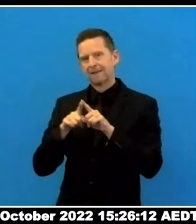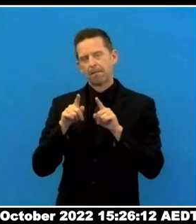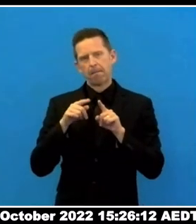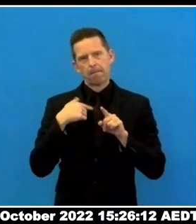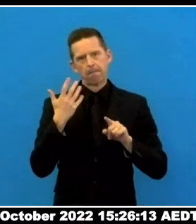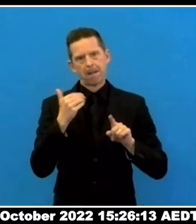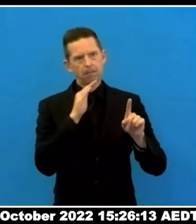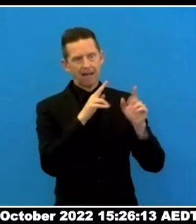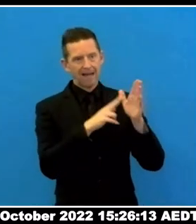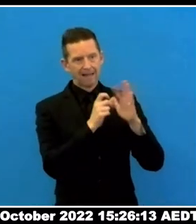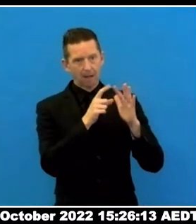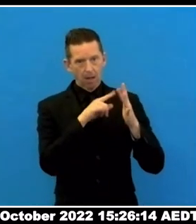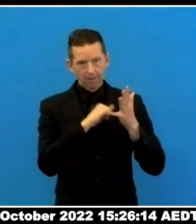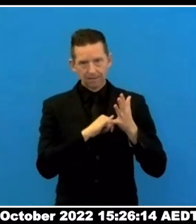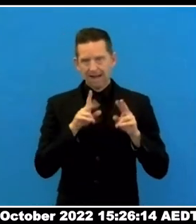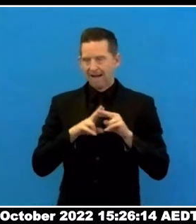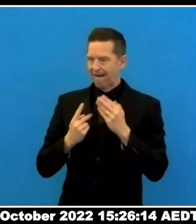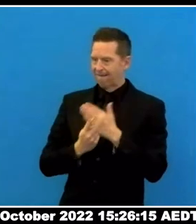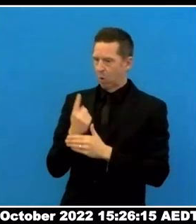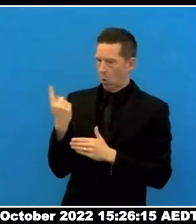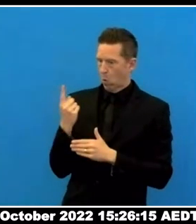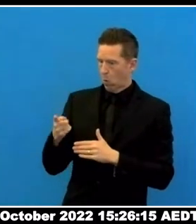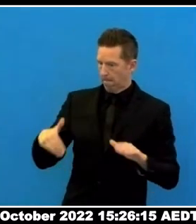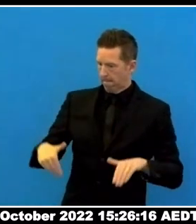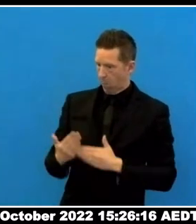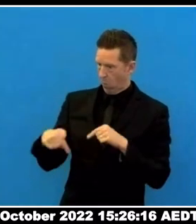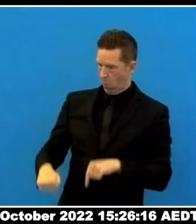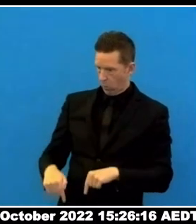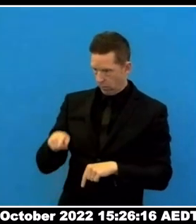with the people that has been born in here and this is their home country.